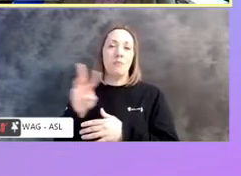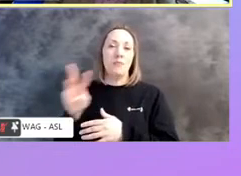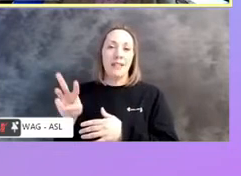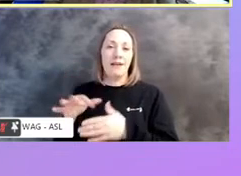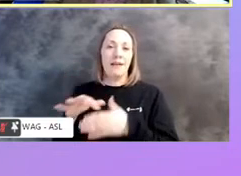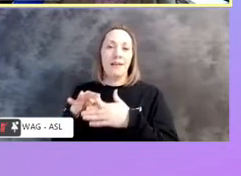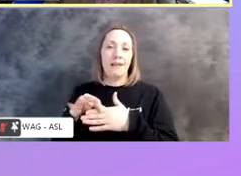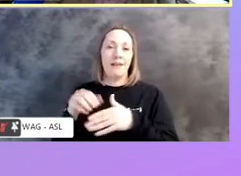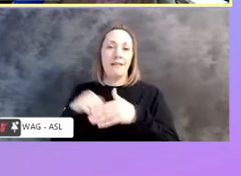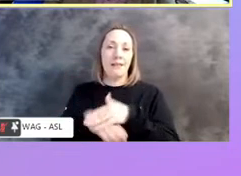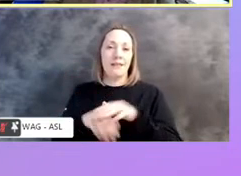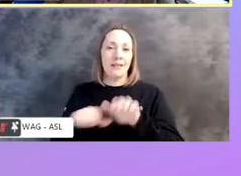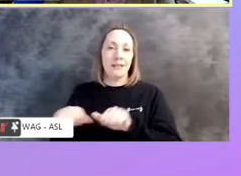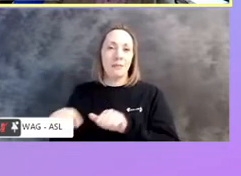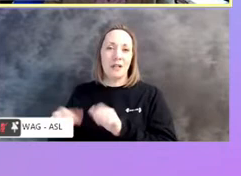review is